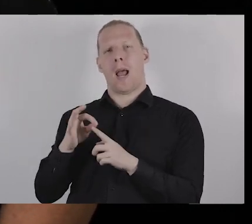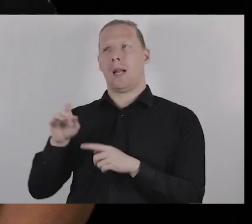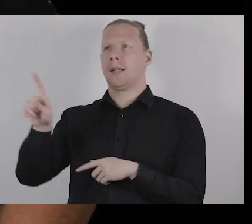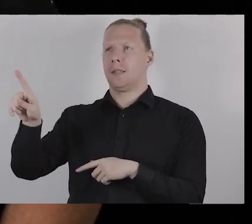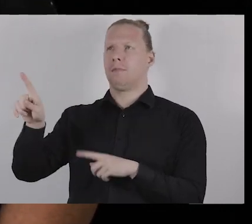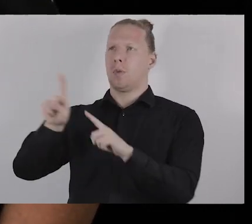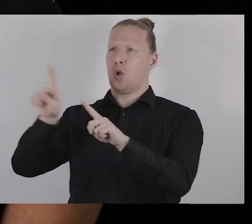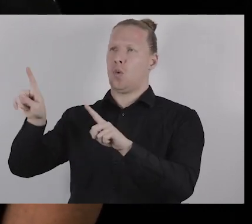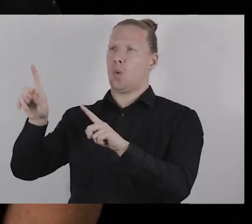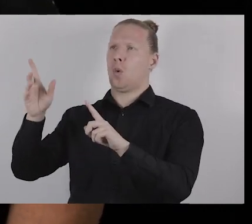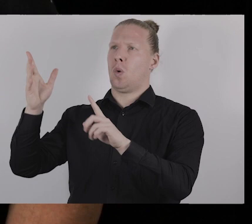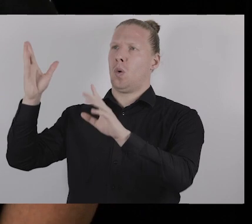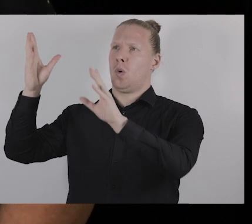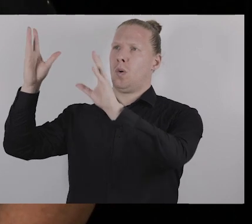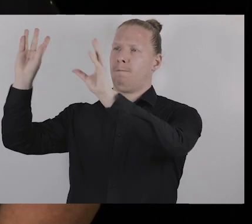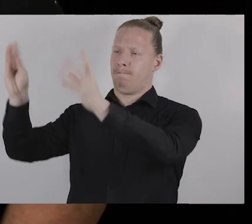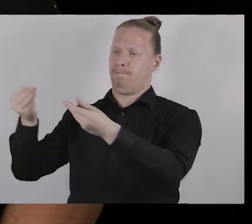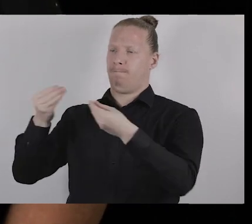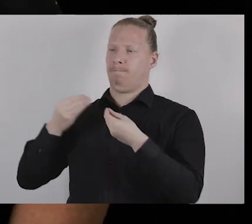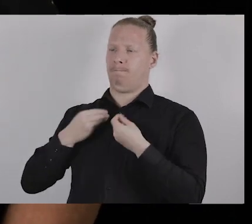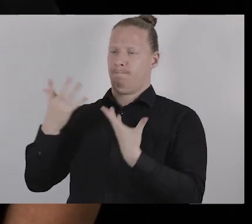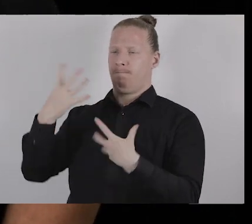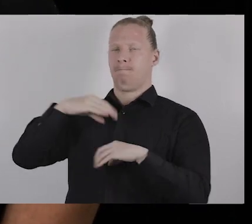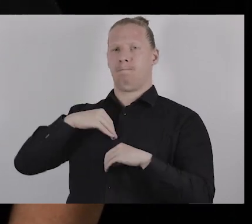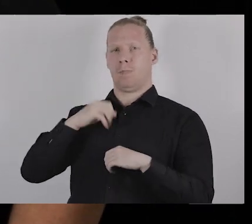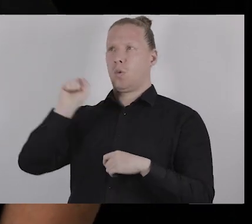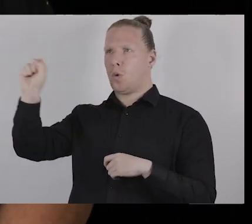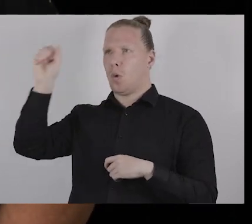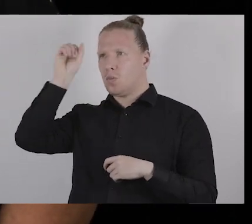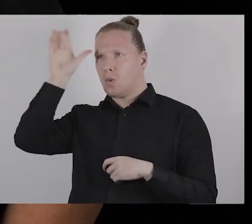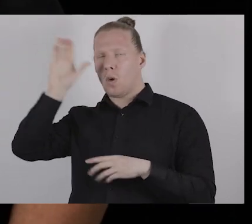and Mau Piailug, those who revived the art of waka-making